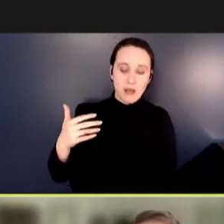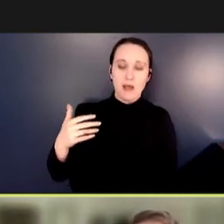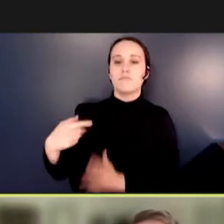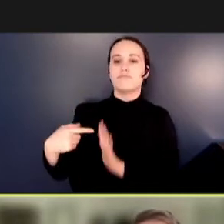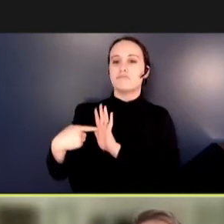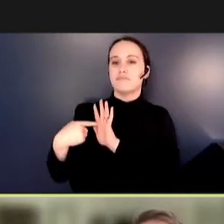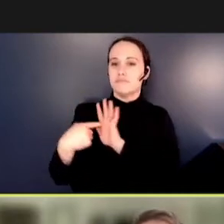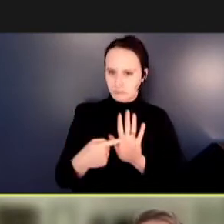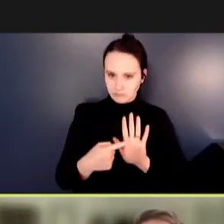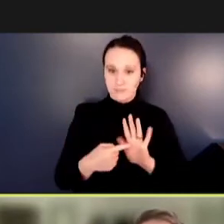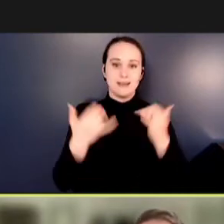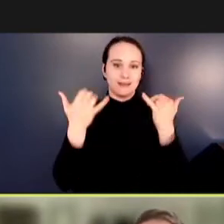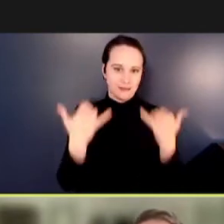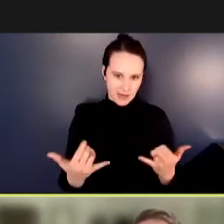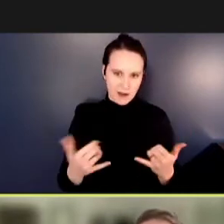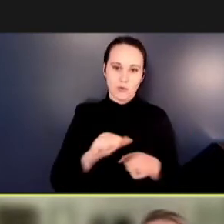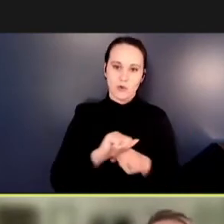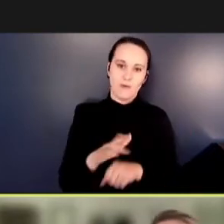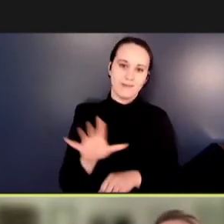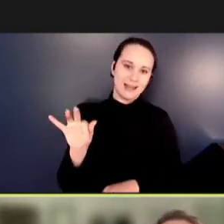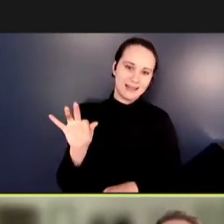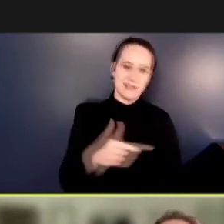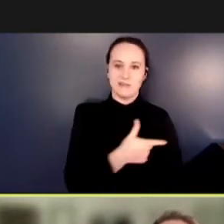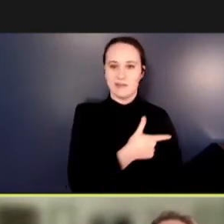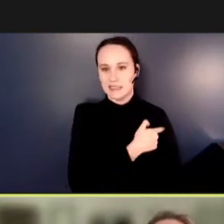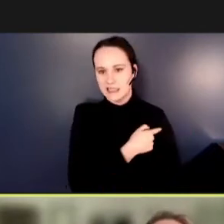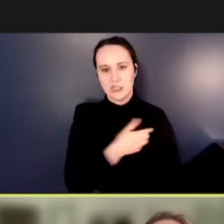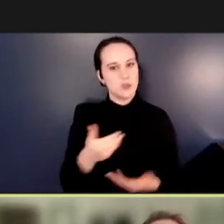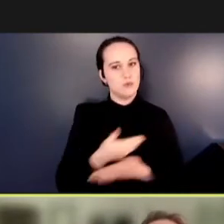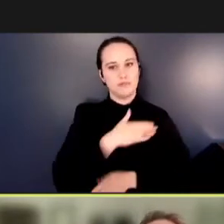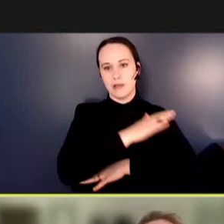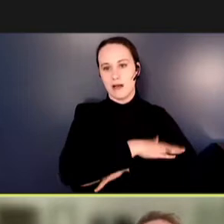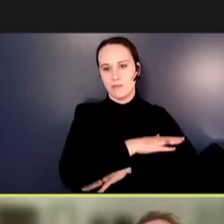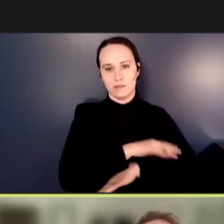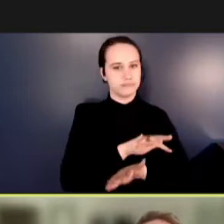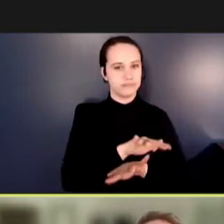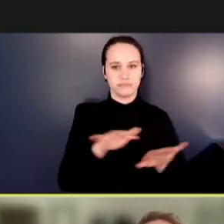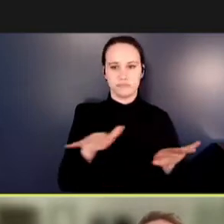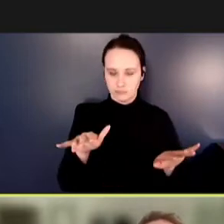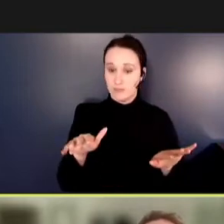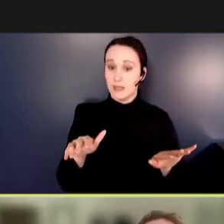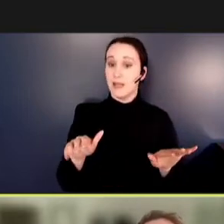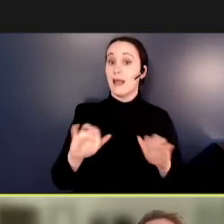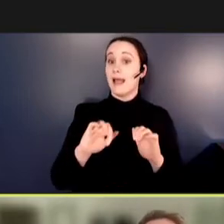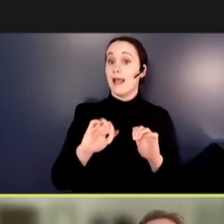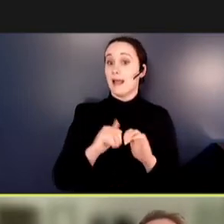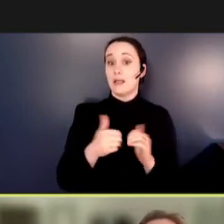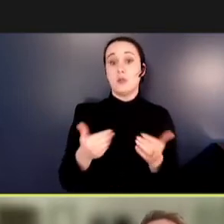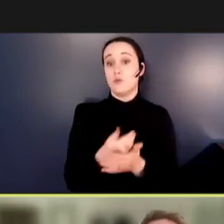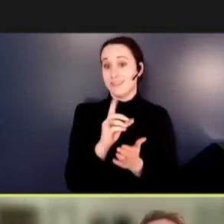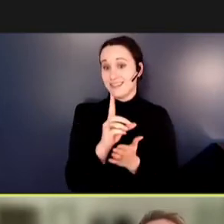COVID-19 with new platforms, and new ways to design adjuvants which give us greater potential